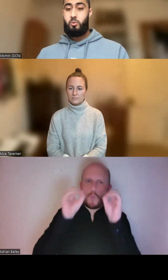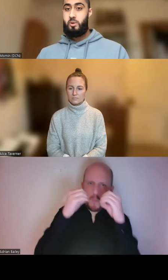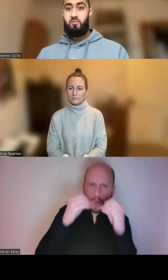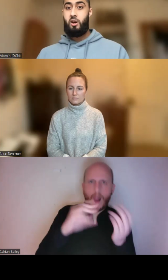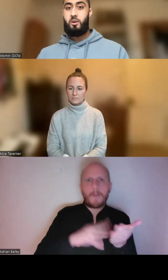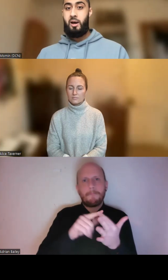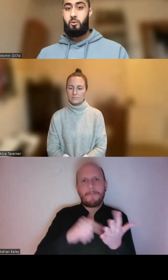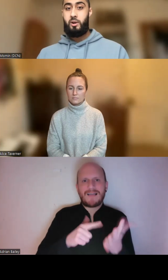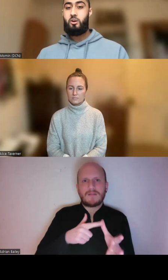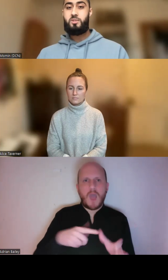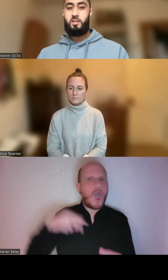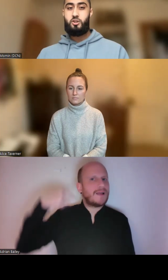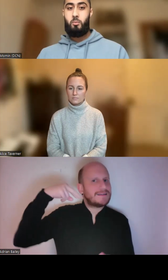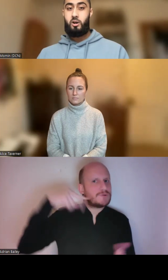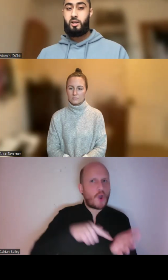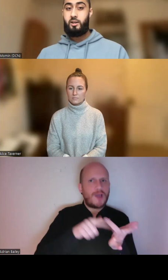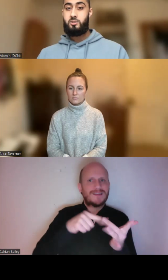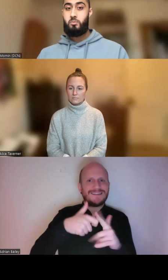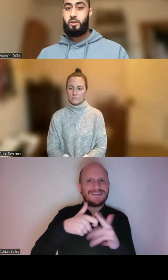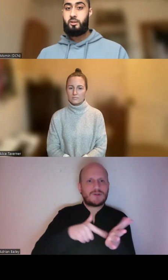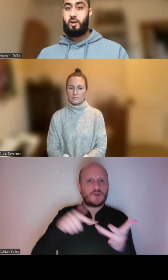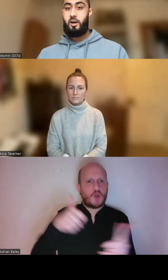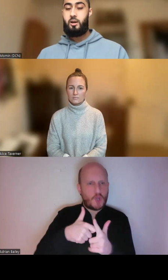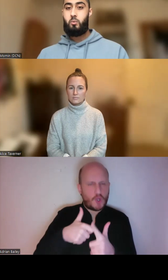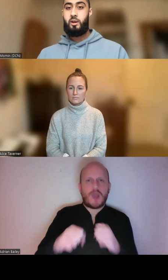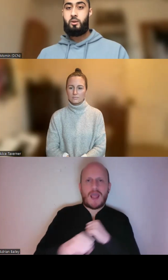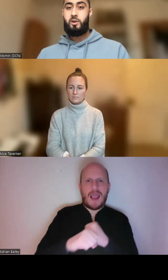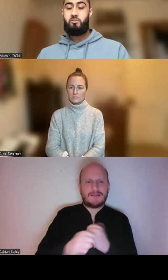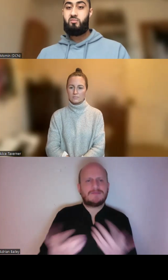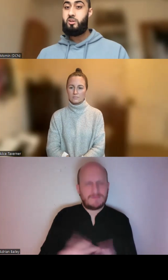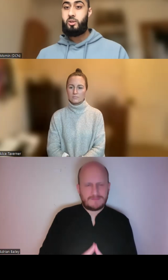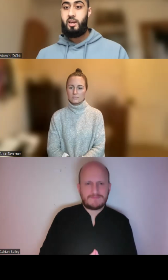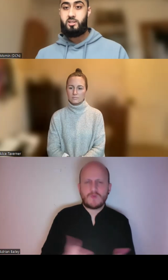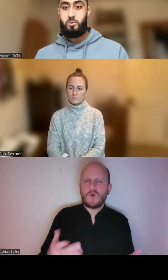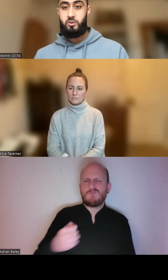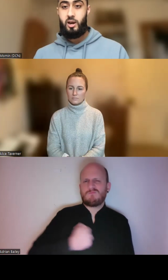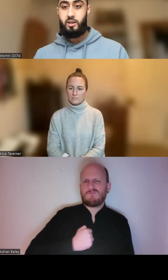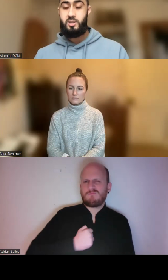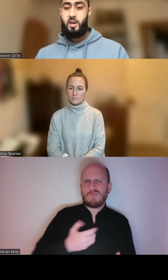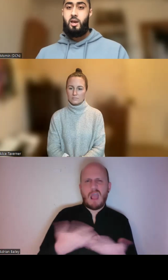We have a lot of demand when it comes to digital marketing. It's something that whenever I've been doing cases with you guys,